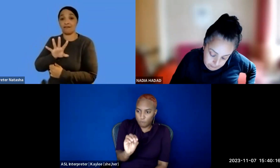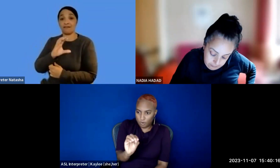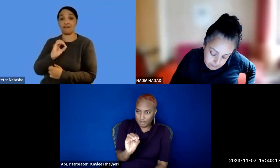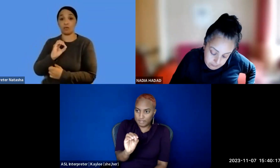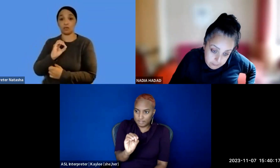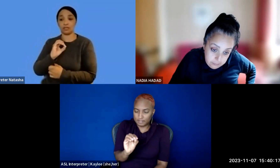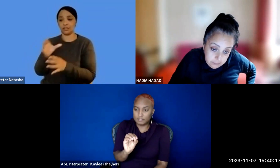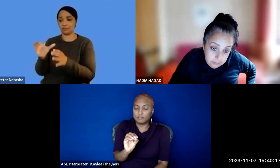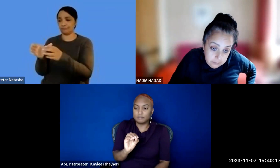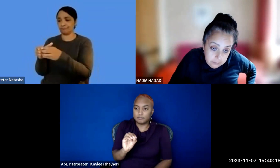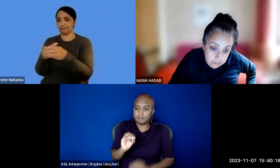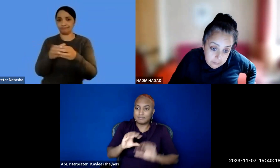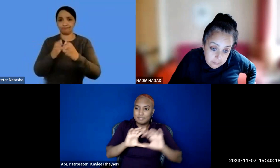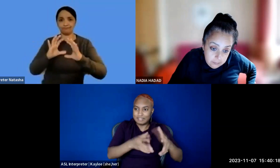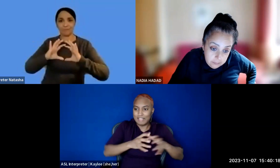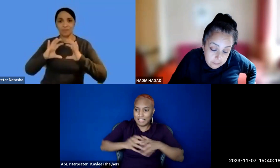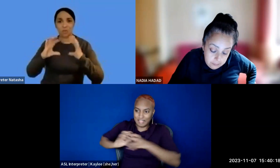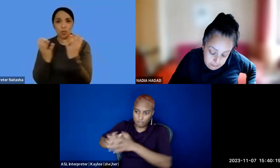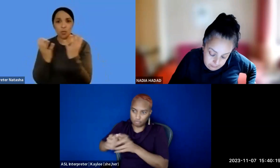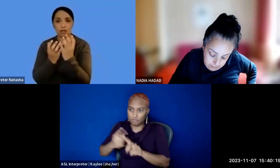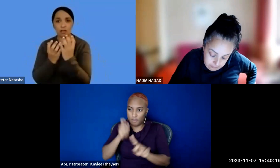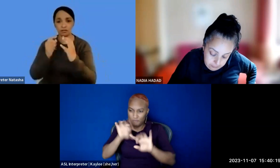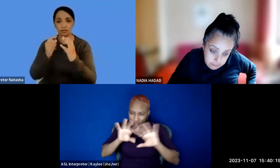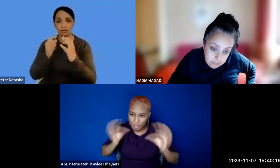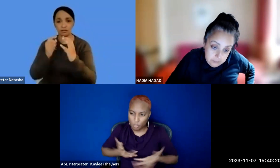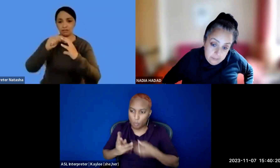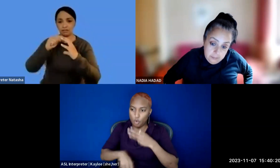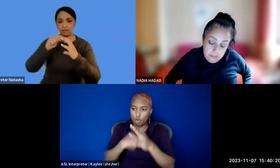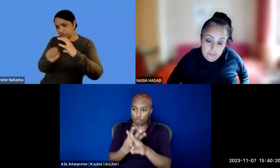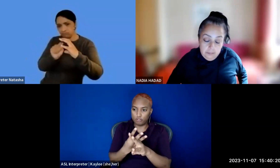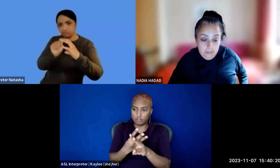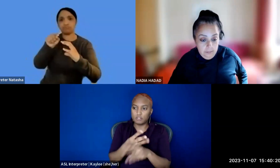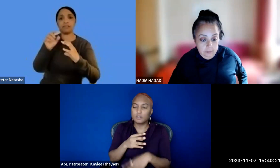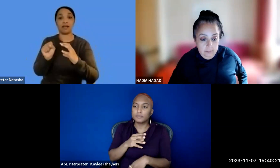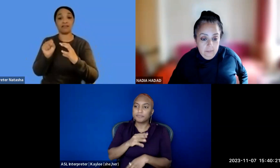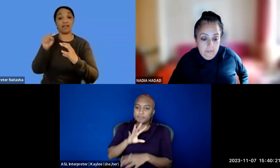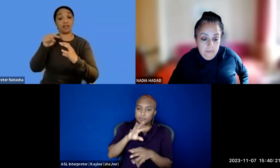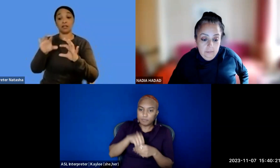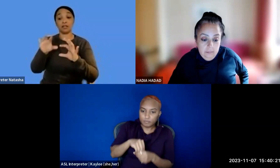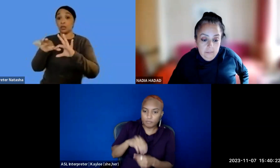They are diplomatic missions and part of the EU External Action Service